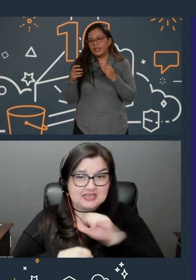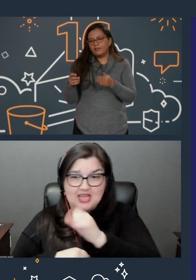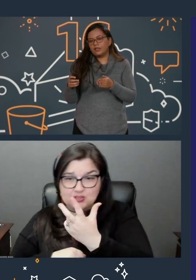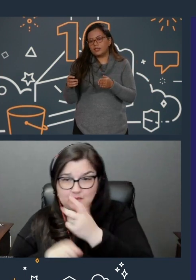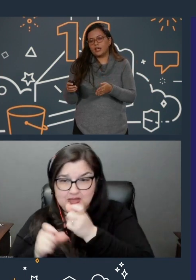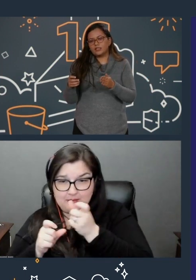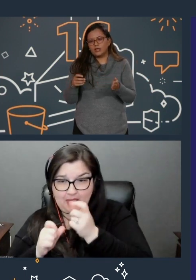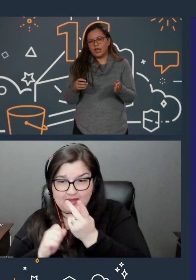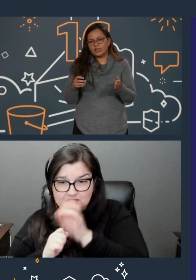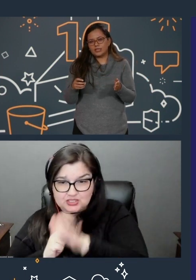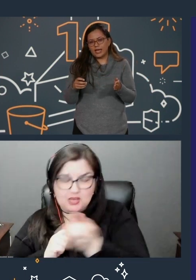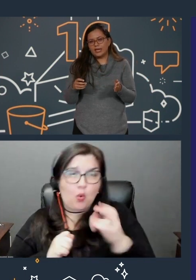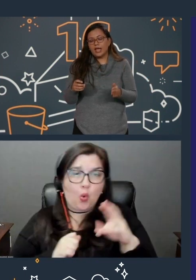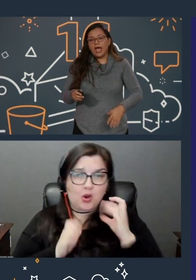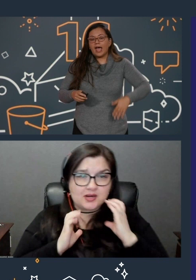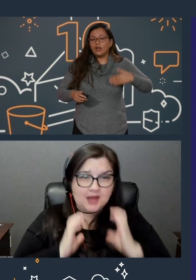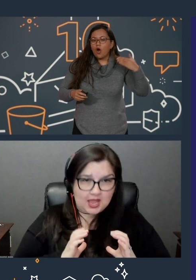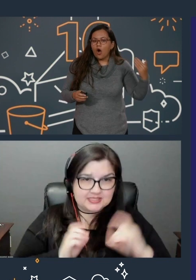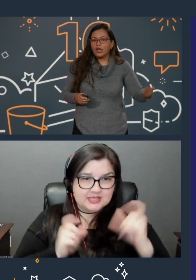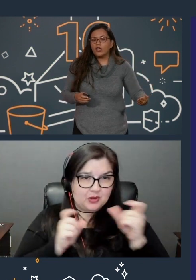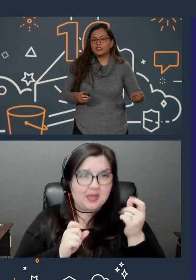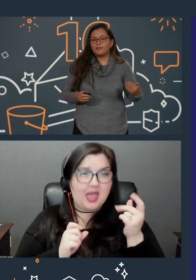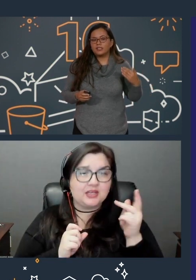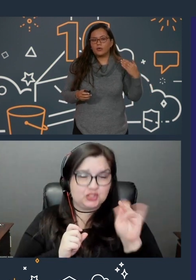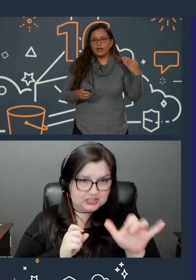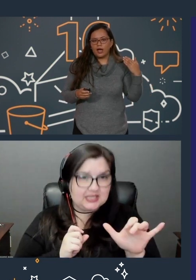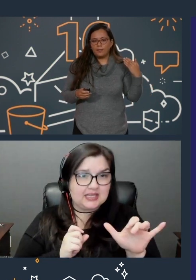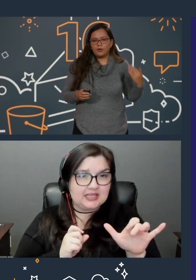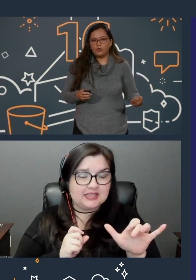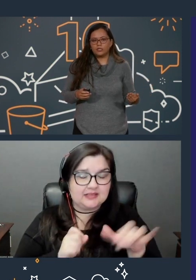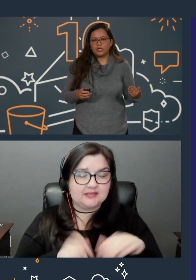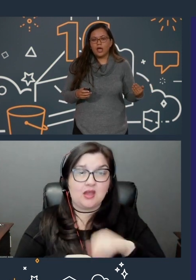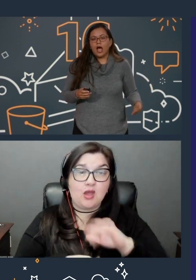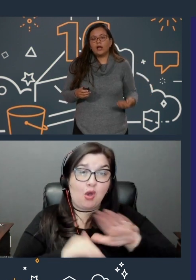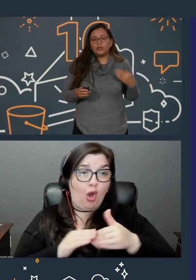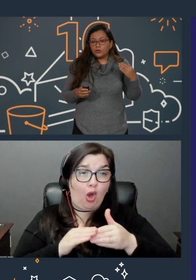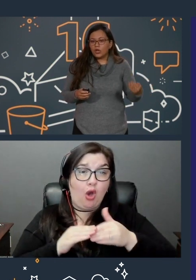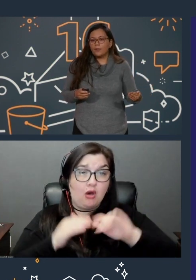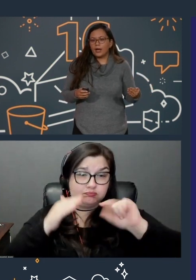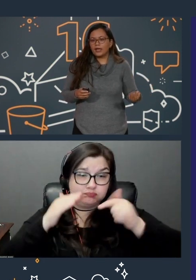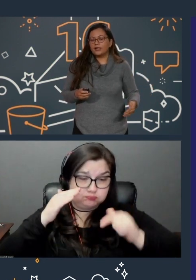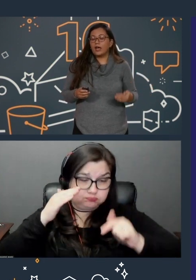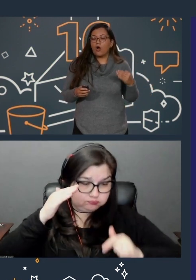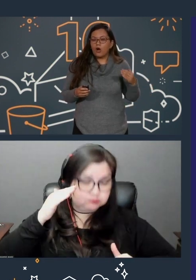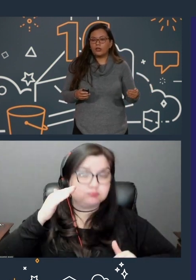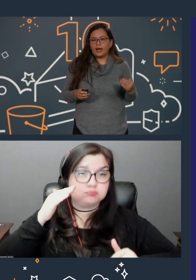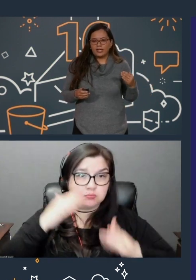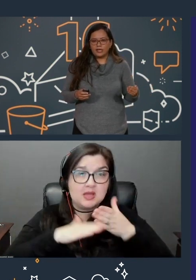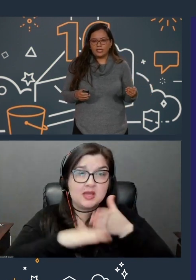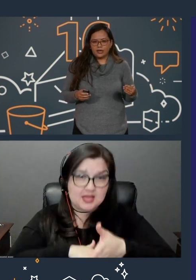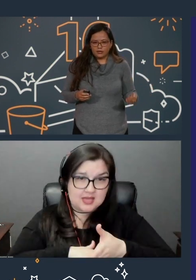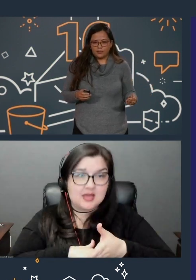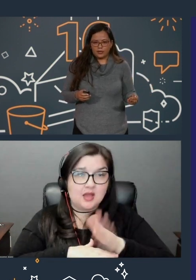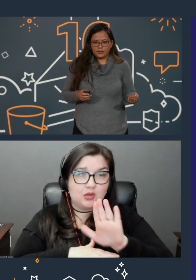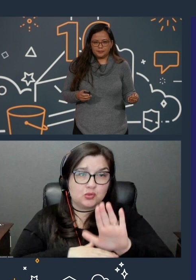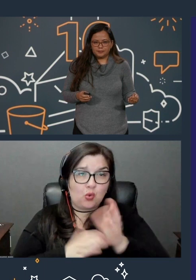that we discuss in the last slide, and all your subsequent uploads to your bucket are automatically encrypted.